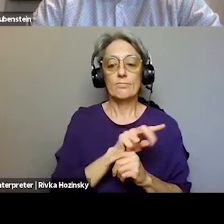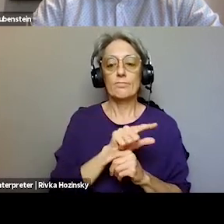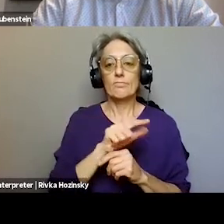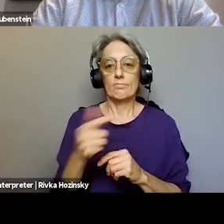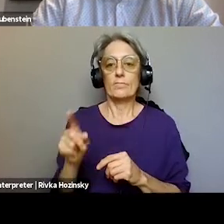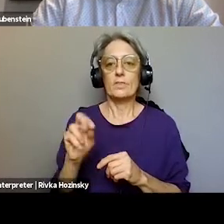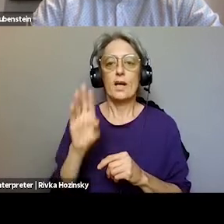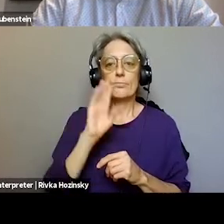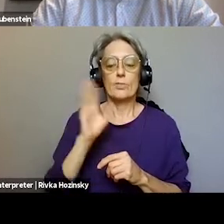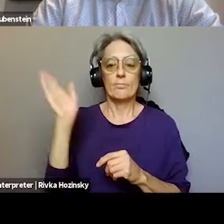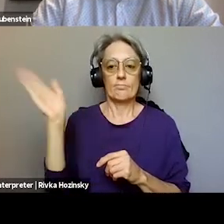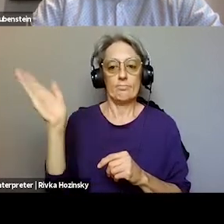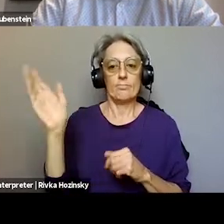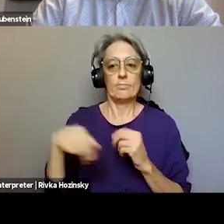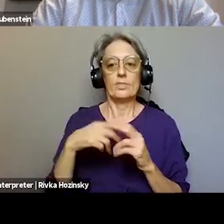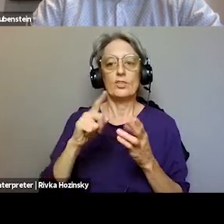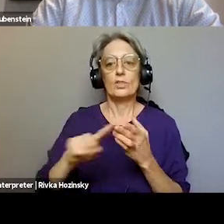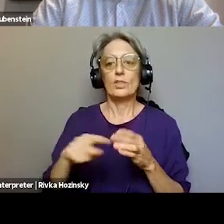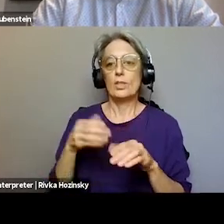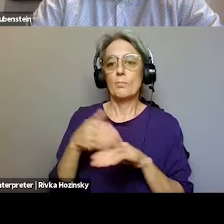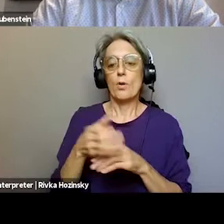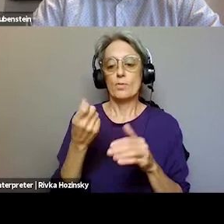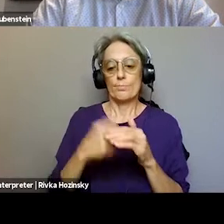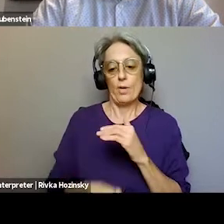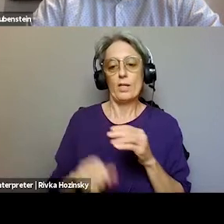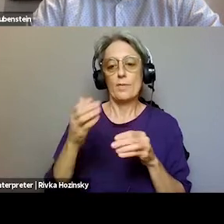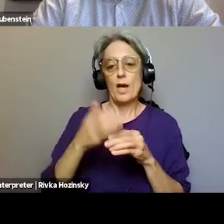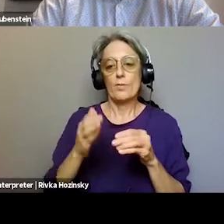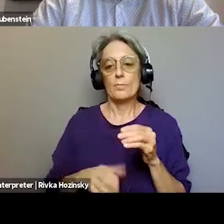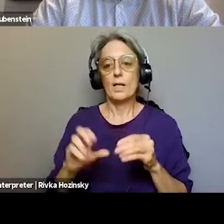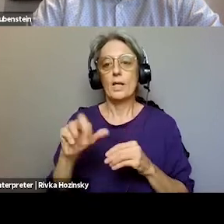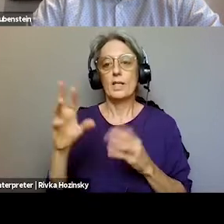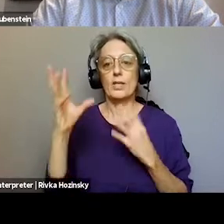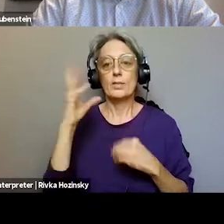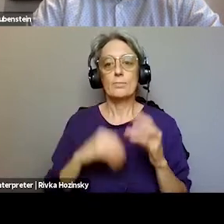on the research on postpartum outcomes and care experiences among women with disabilities.